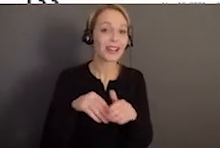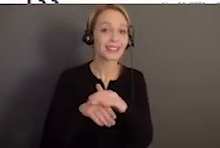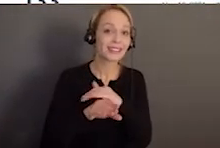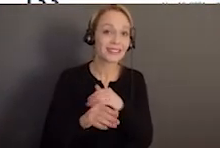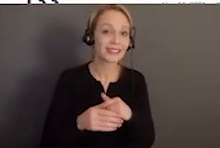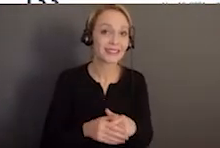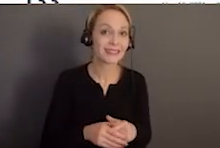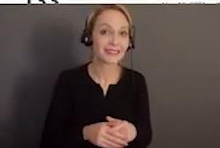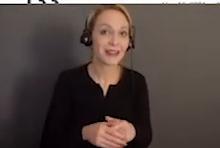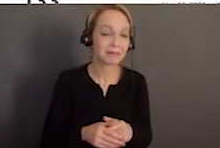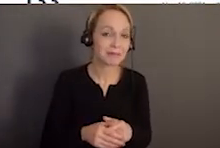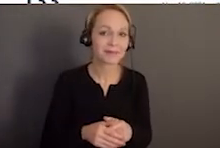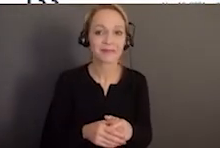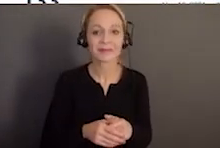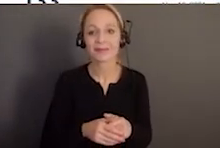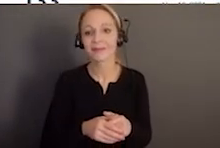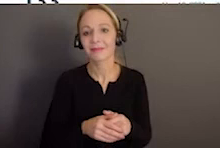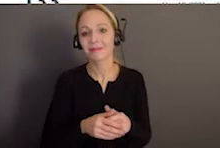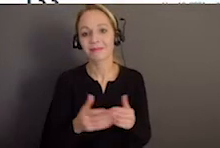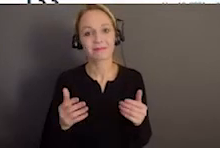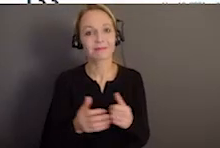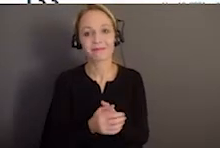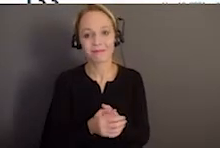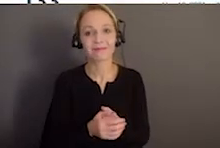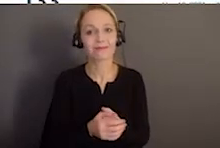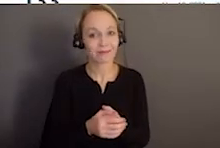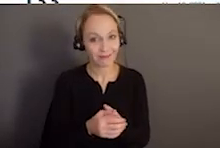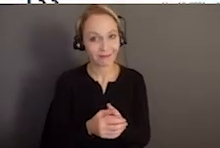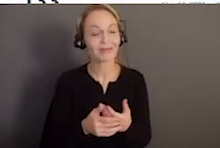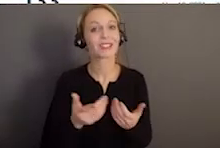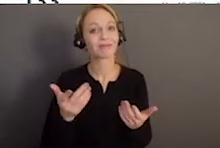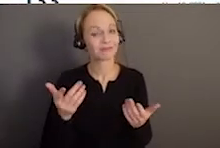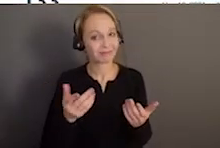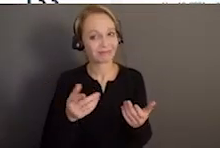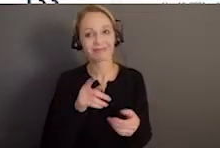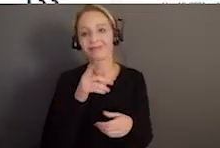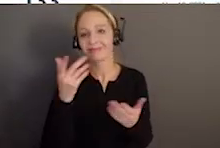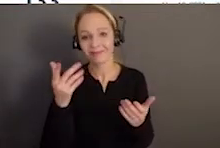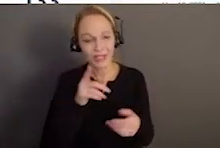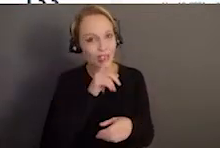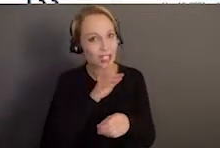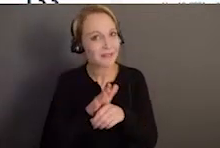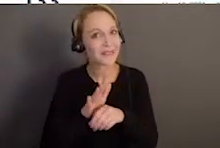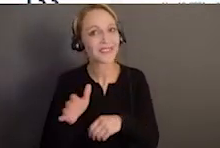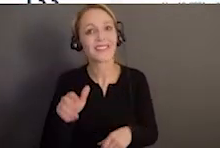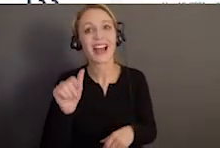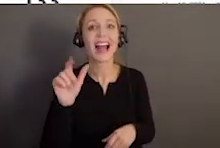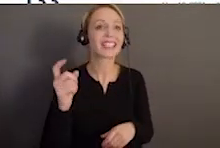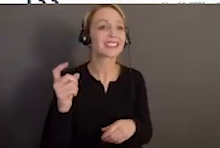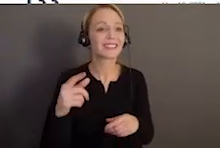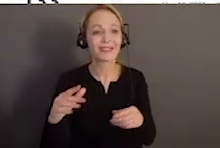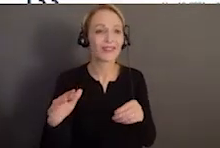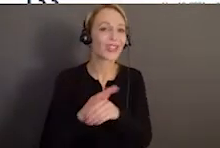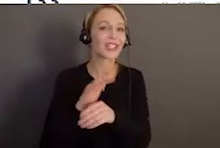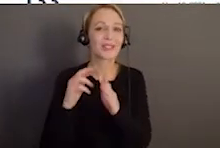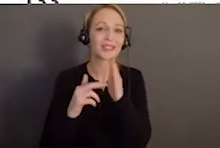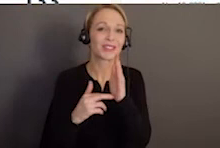AND SURE ENOUGH, YEAH, NOW ALEX IS FULLY REGISTERED AND